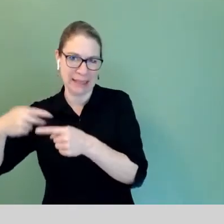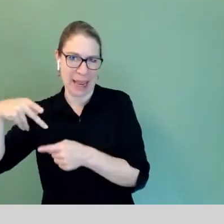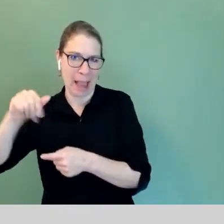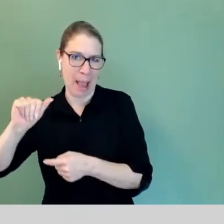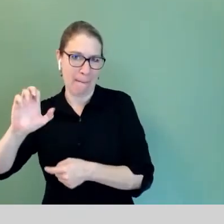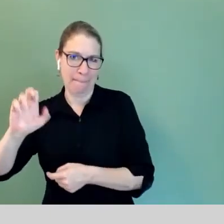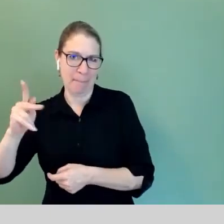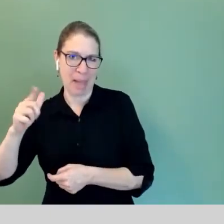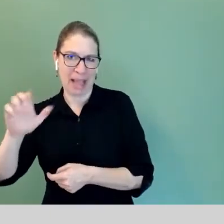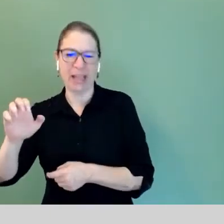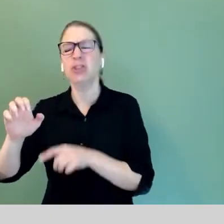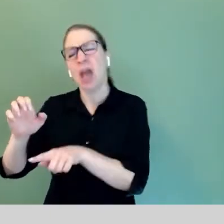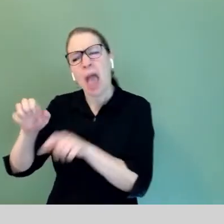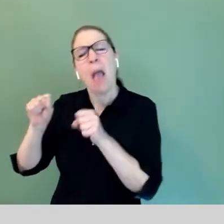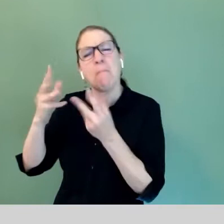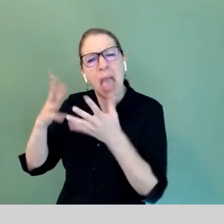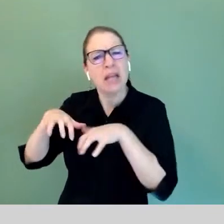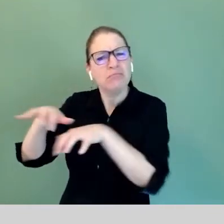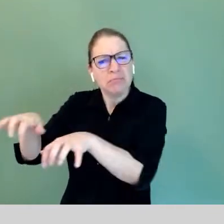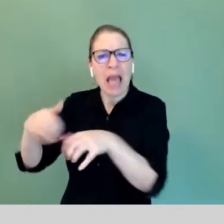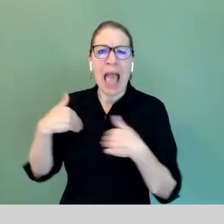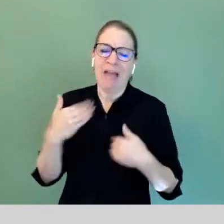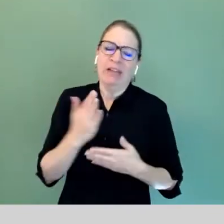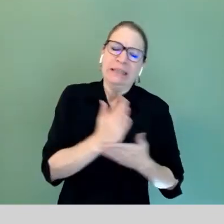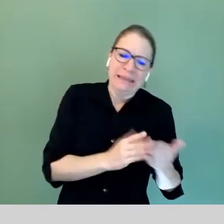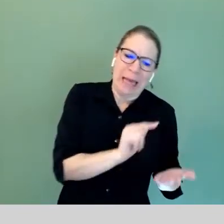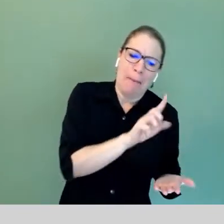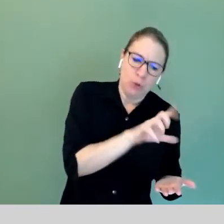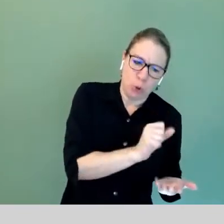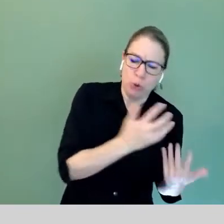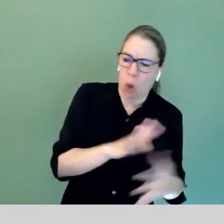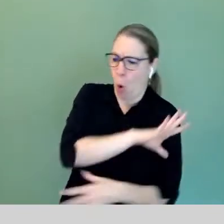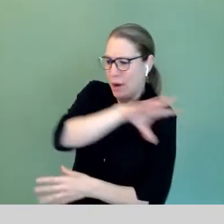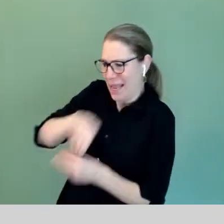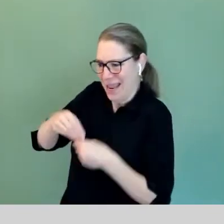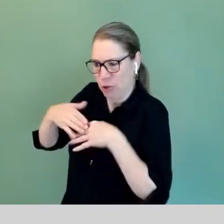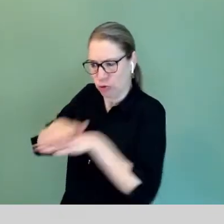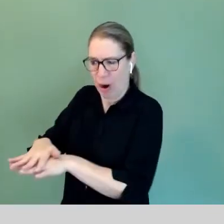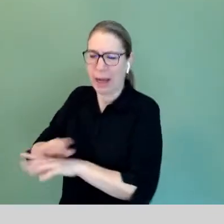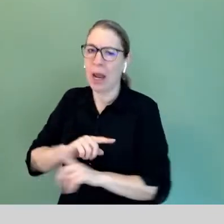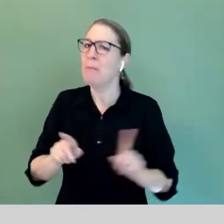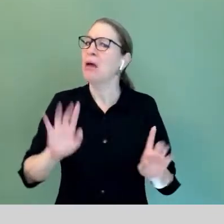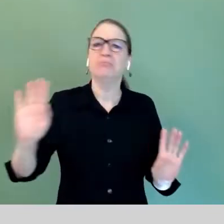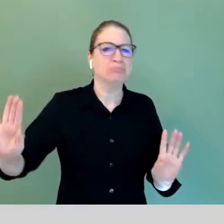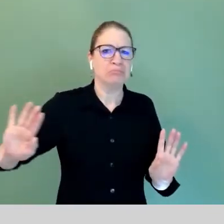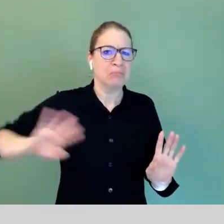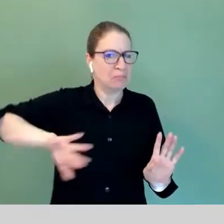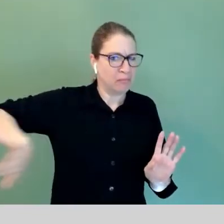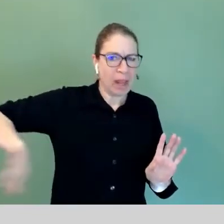that have some aspects of these tools integrated into them. I am mostly looking at single purpose tools